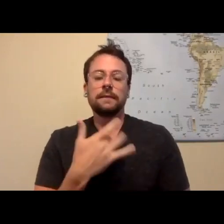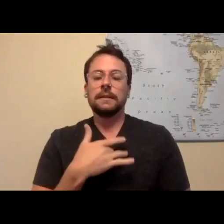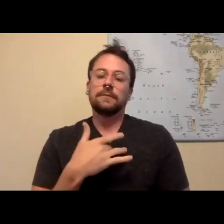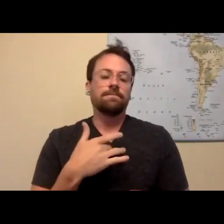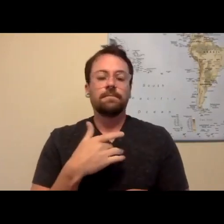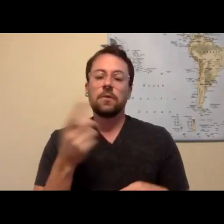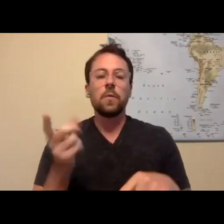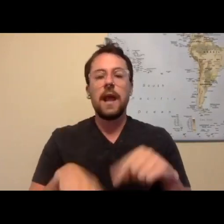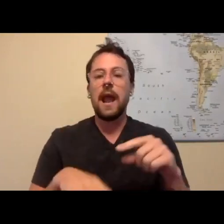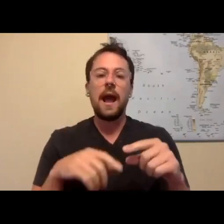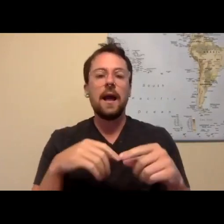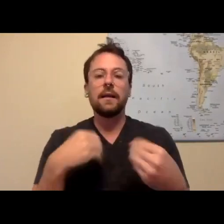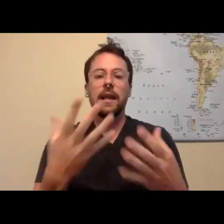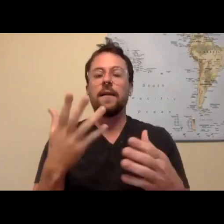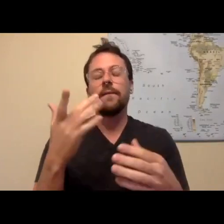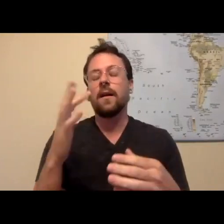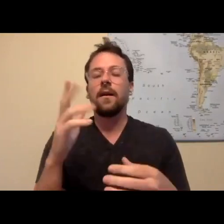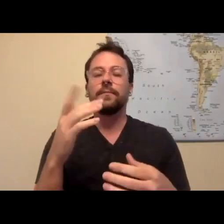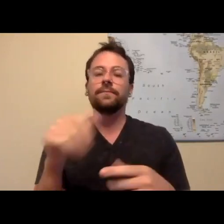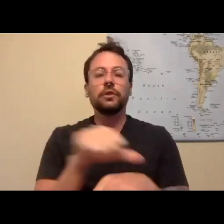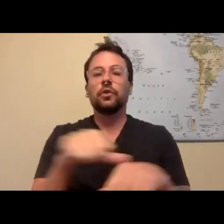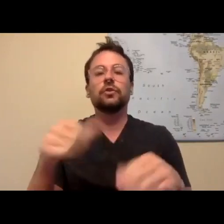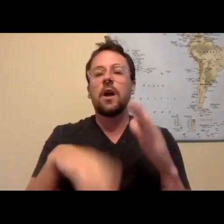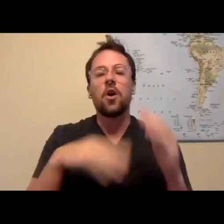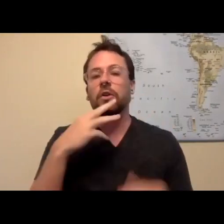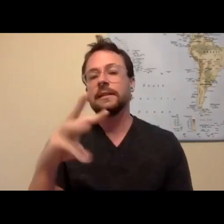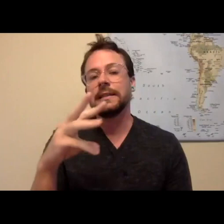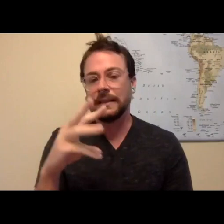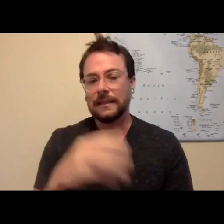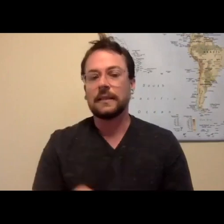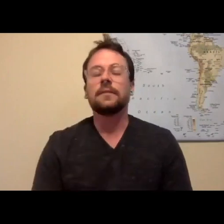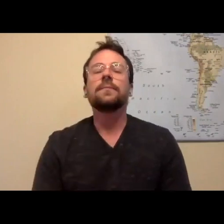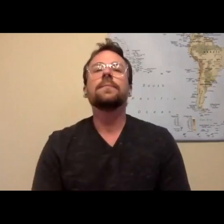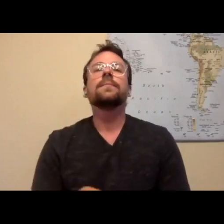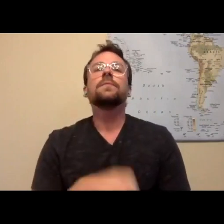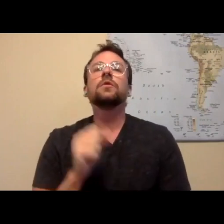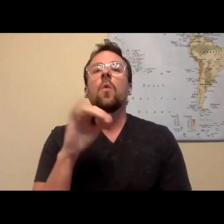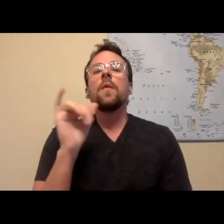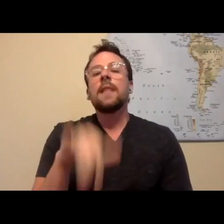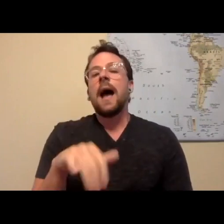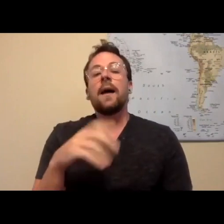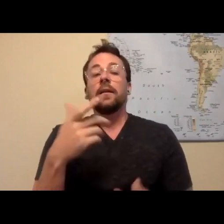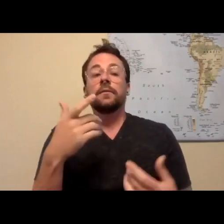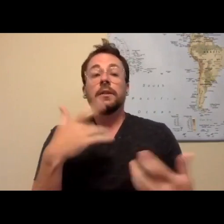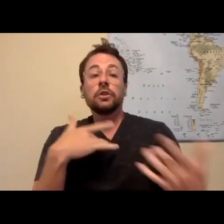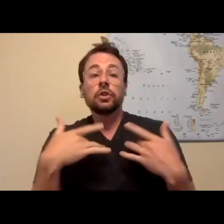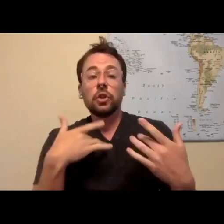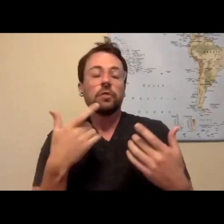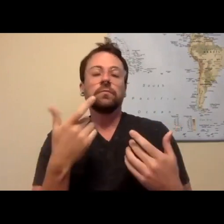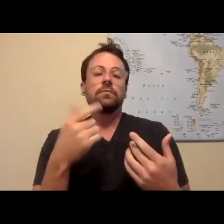But sixteen is going to be the minimum age for surgery to take place.